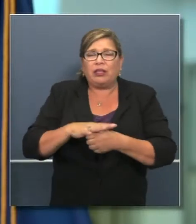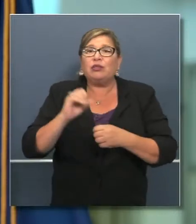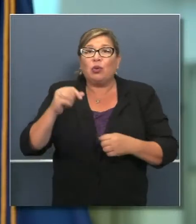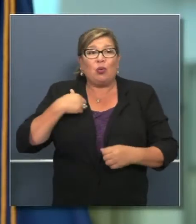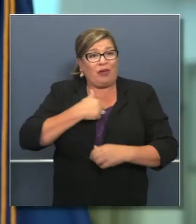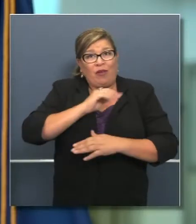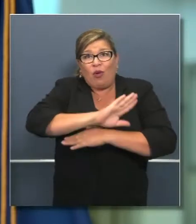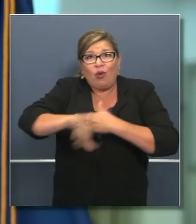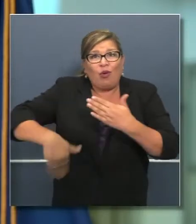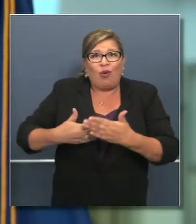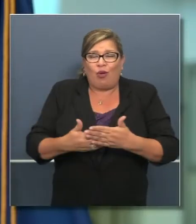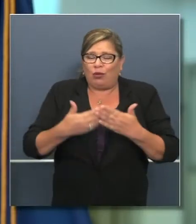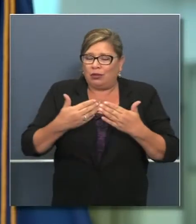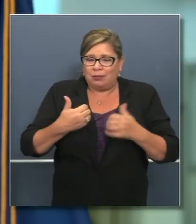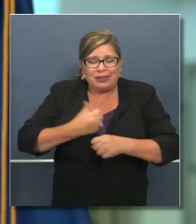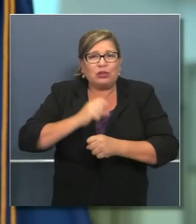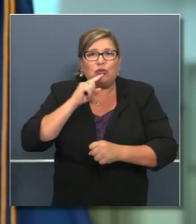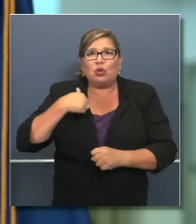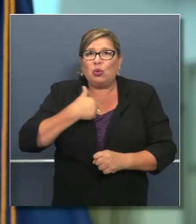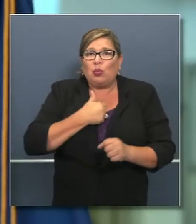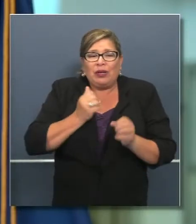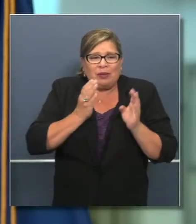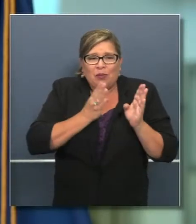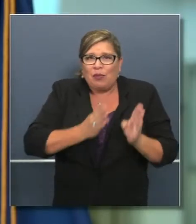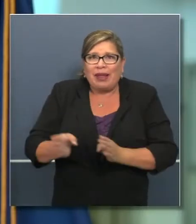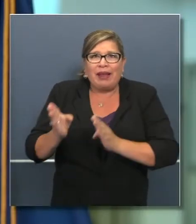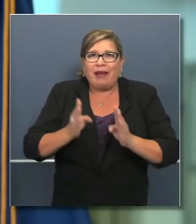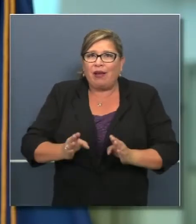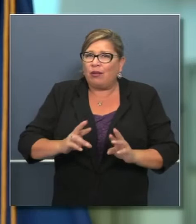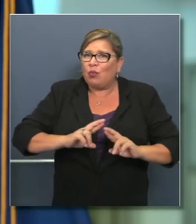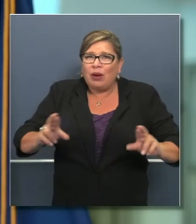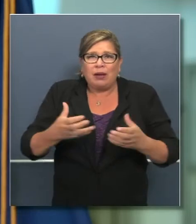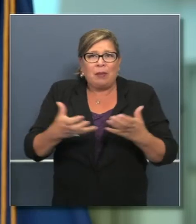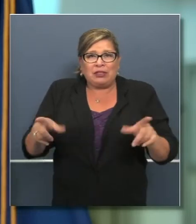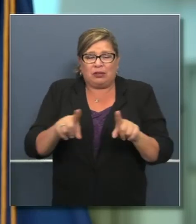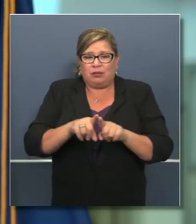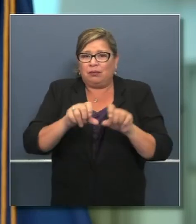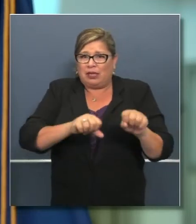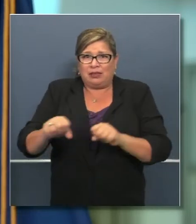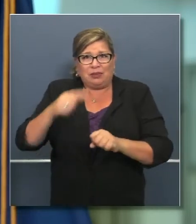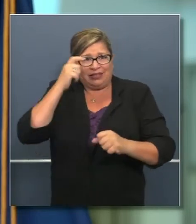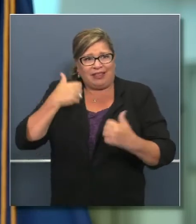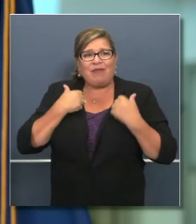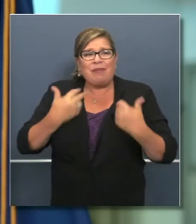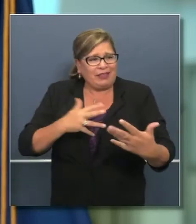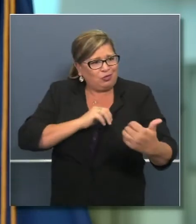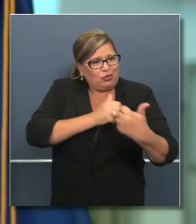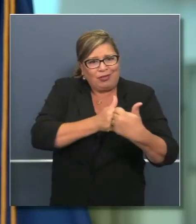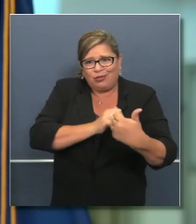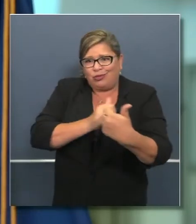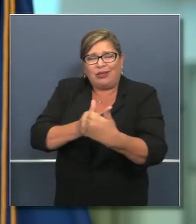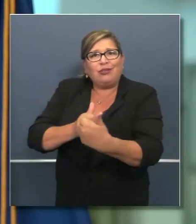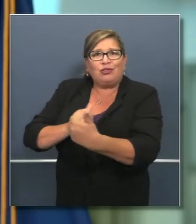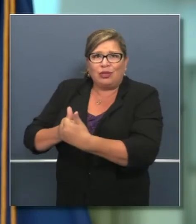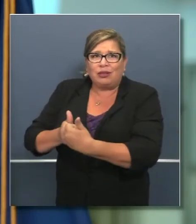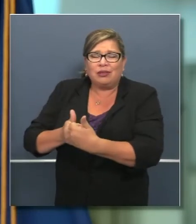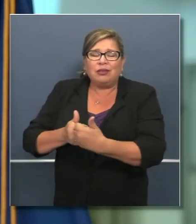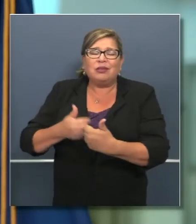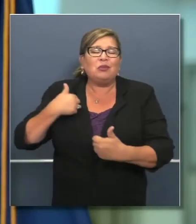all of these multiple challenges that we face as we move forward together as a state I want